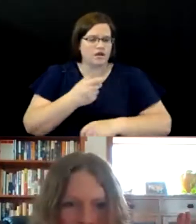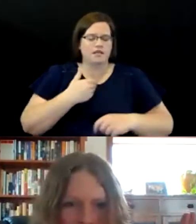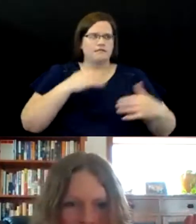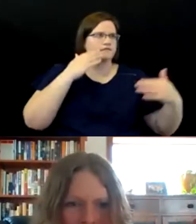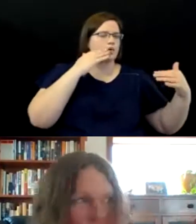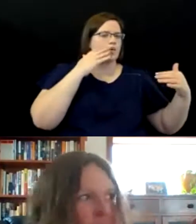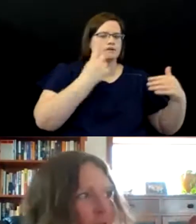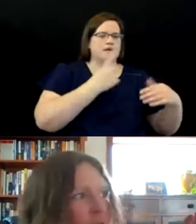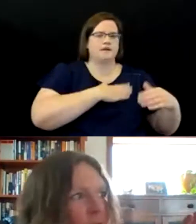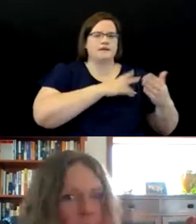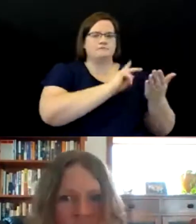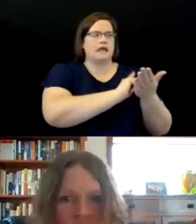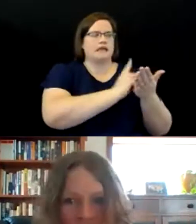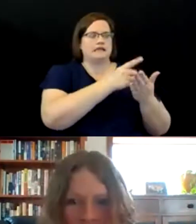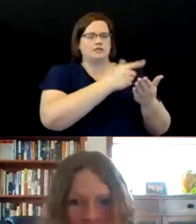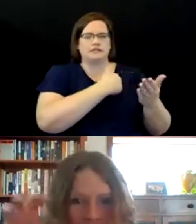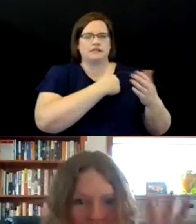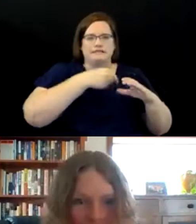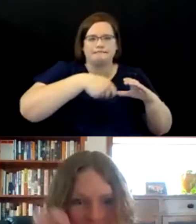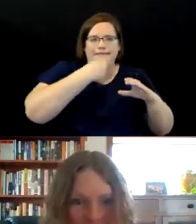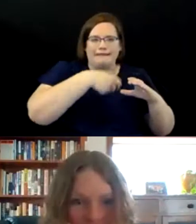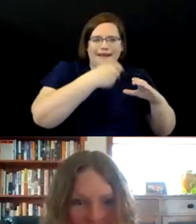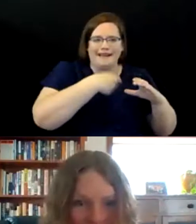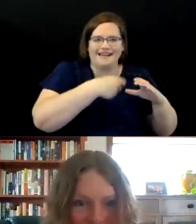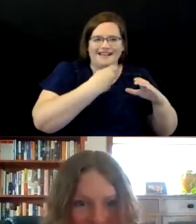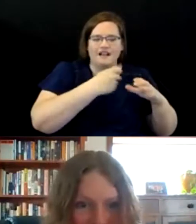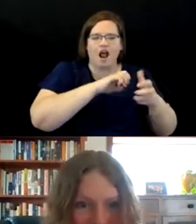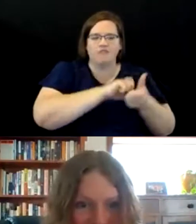in my kitchen is having a bowl of cereal and crunching down on the bag.